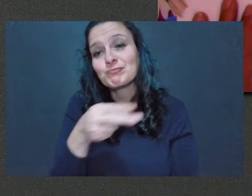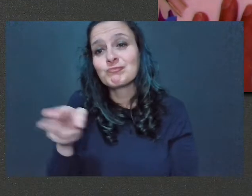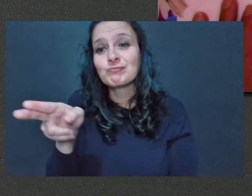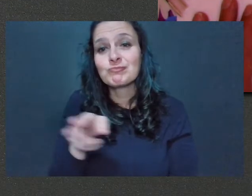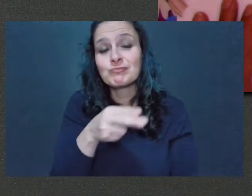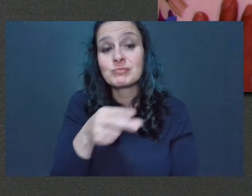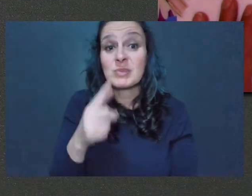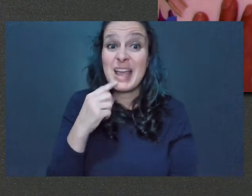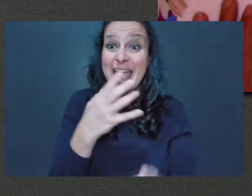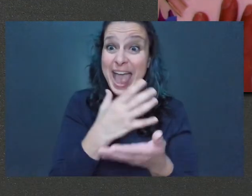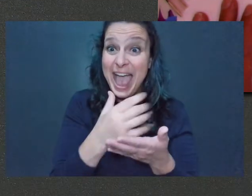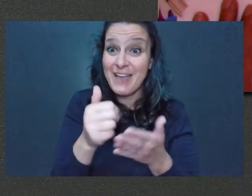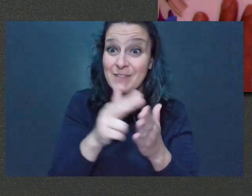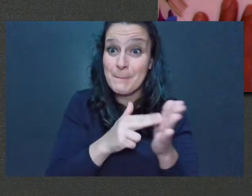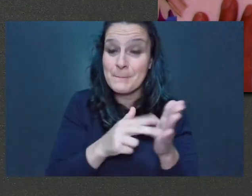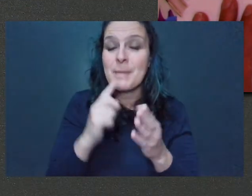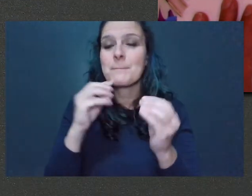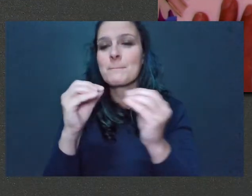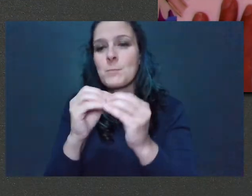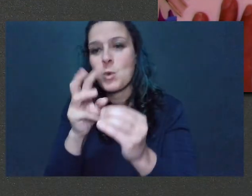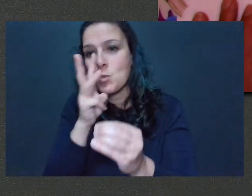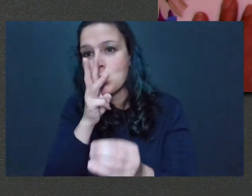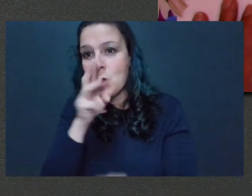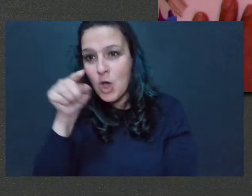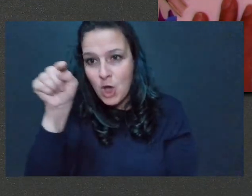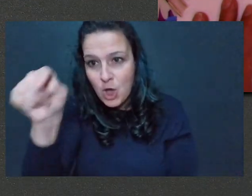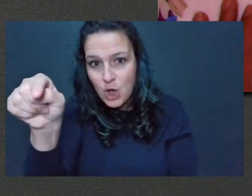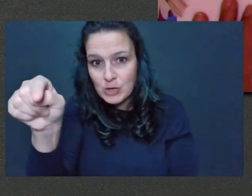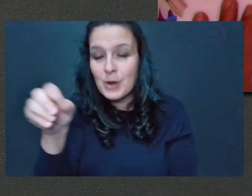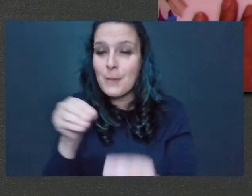If you run out of paint, more water, more paint.